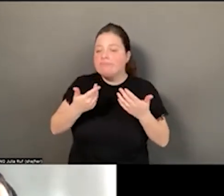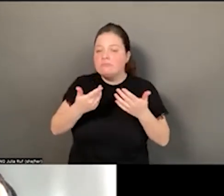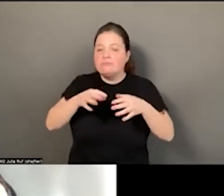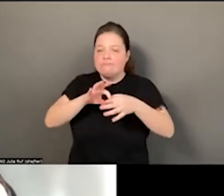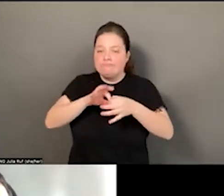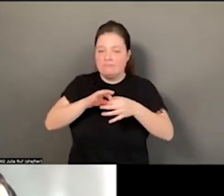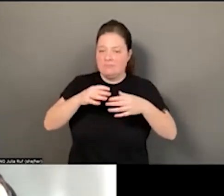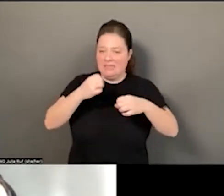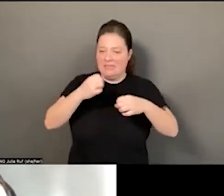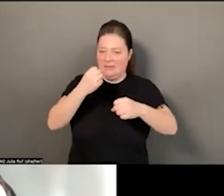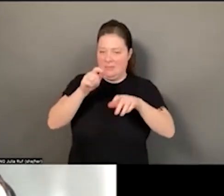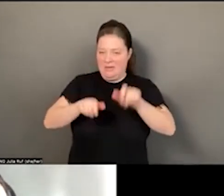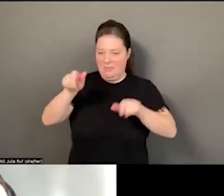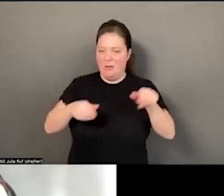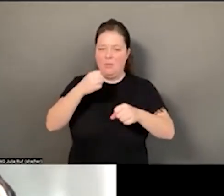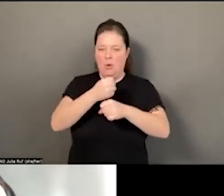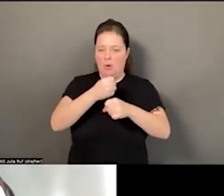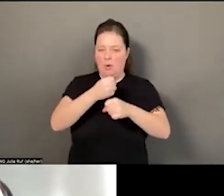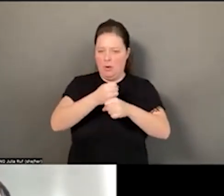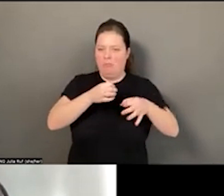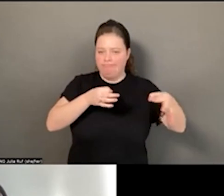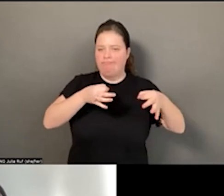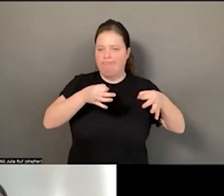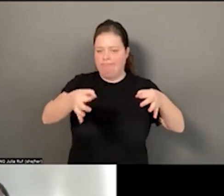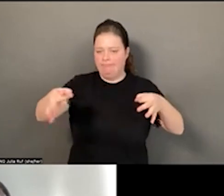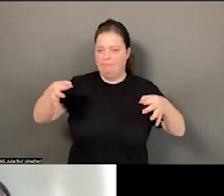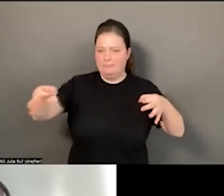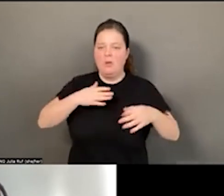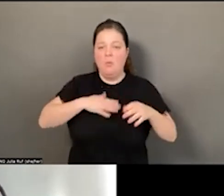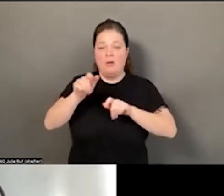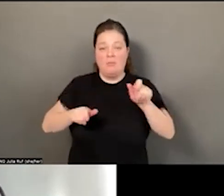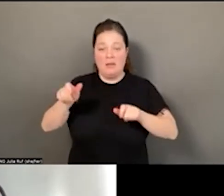to increase the employment rate of persons with disabilities, which, as you know,